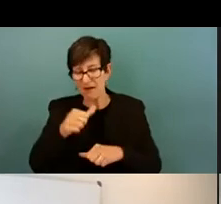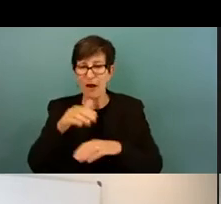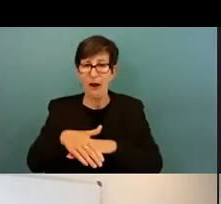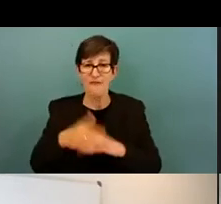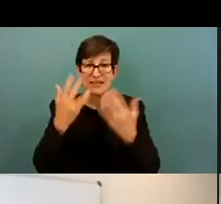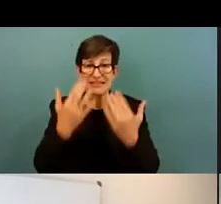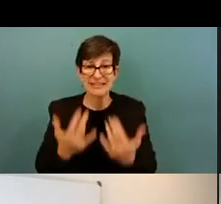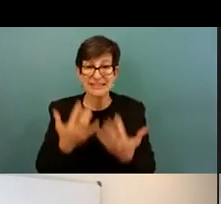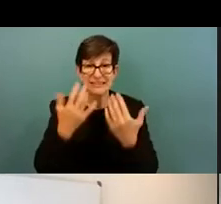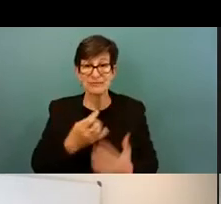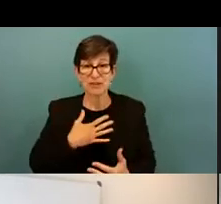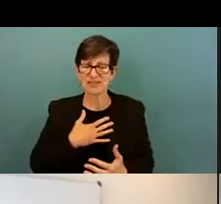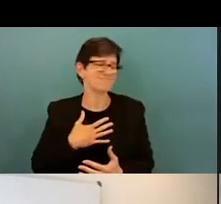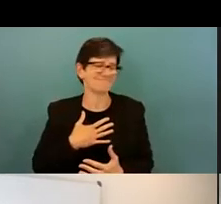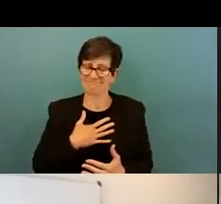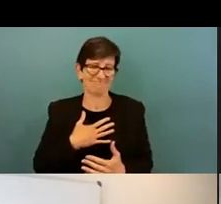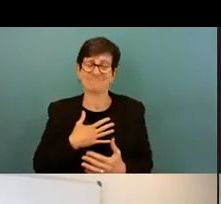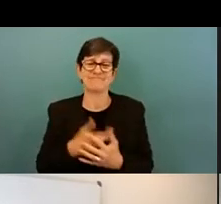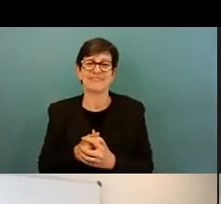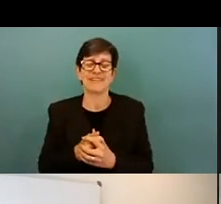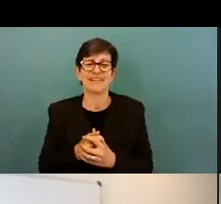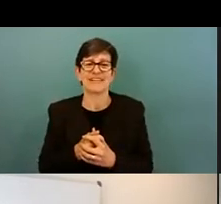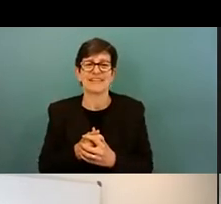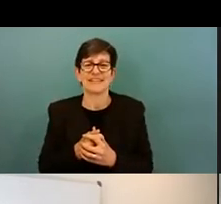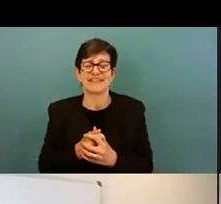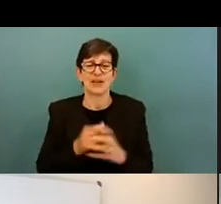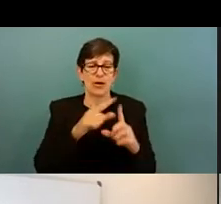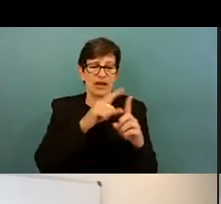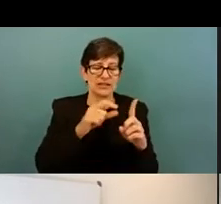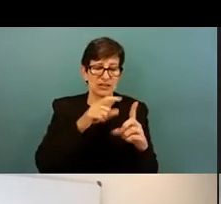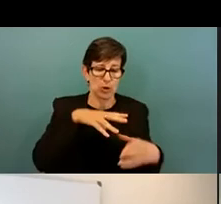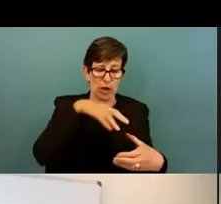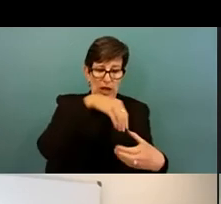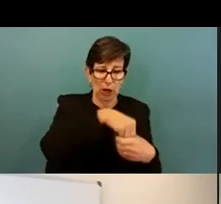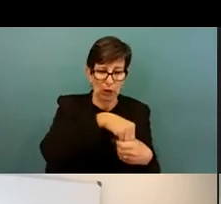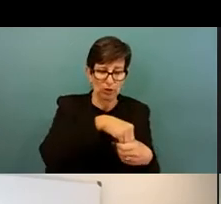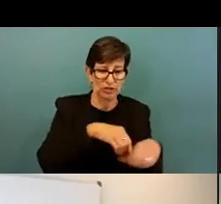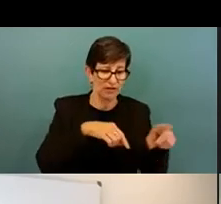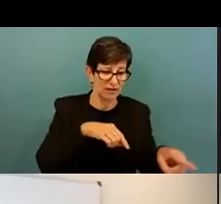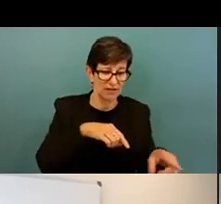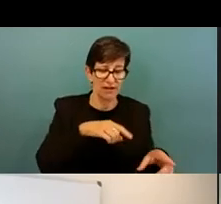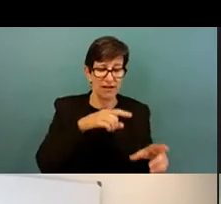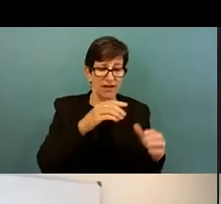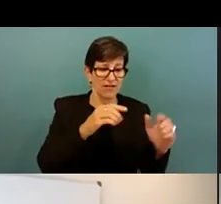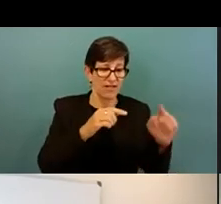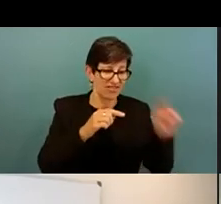out what the difference in a digital inclusion measure may be between a group of people in